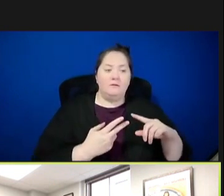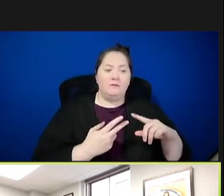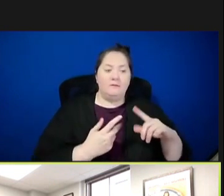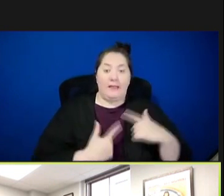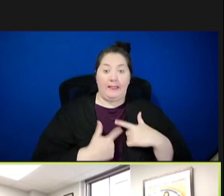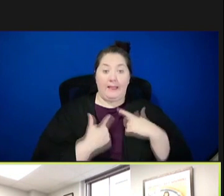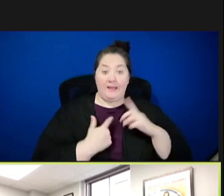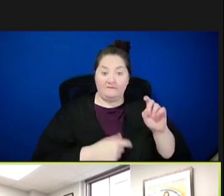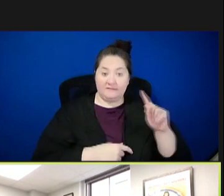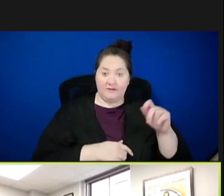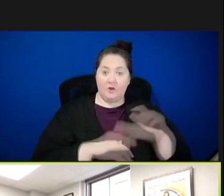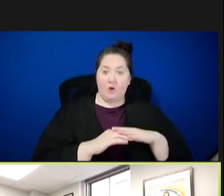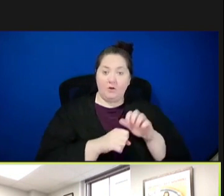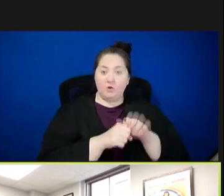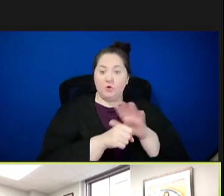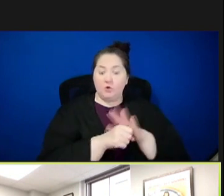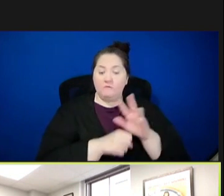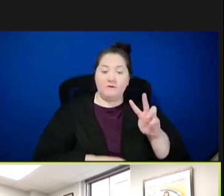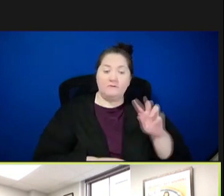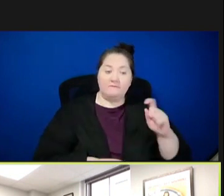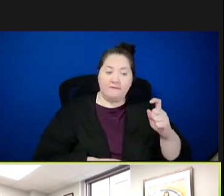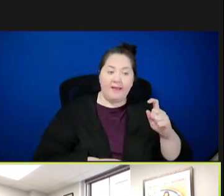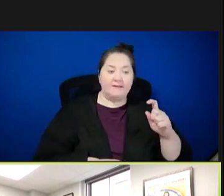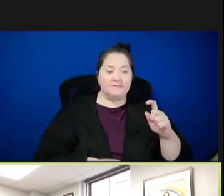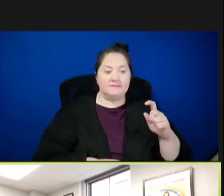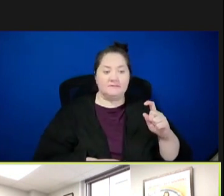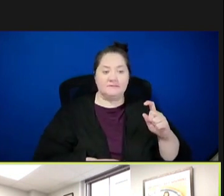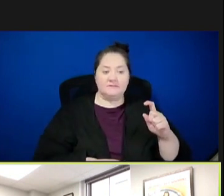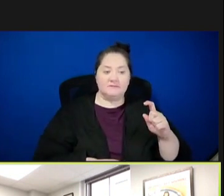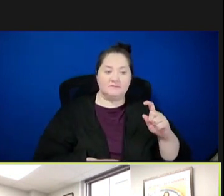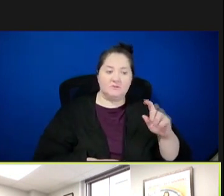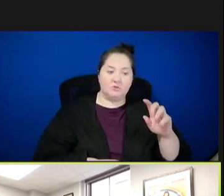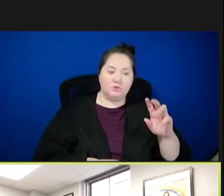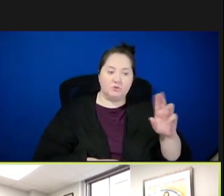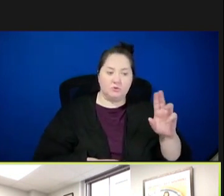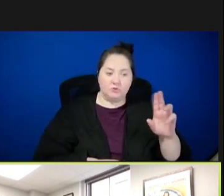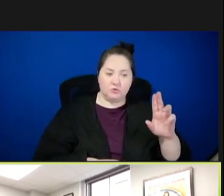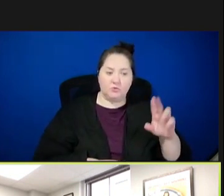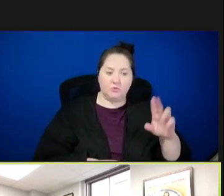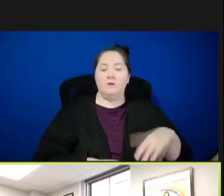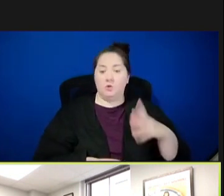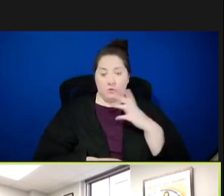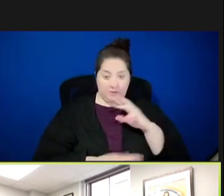on the COVID Vax View that you could look at on your phone while I'm talking. But I think